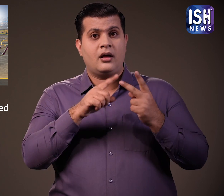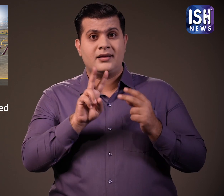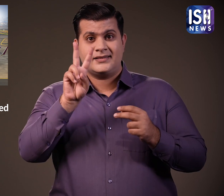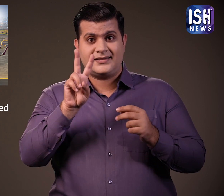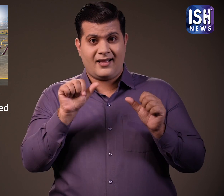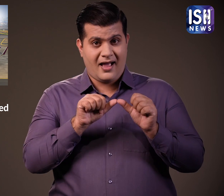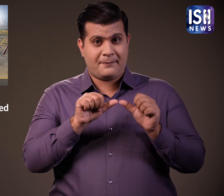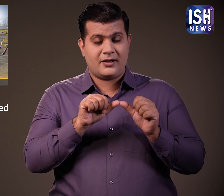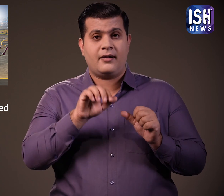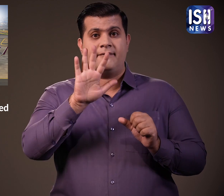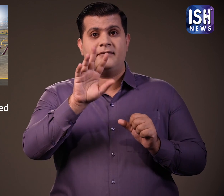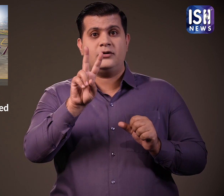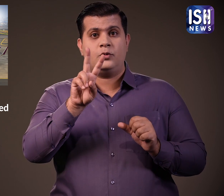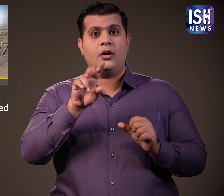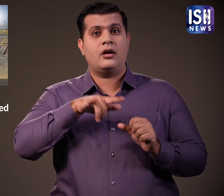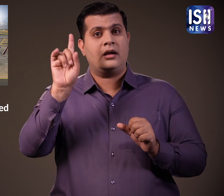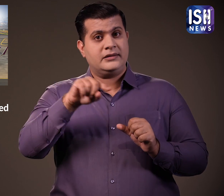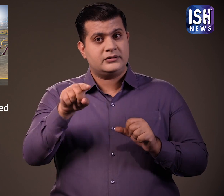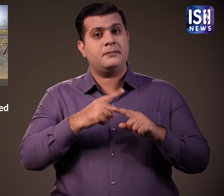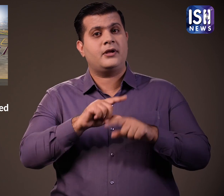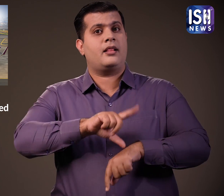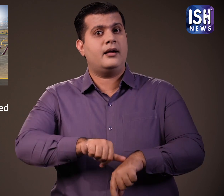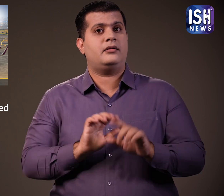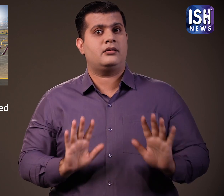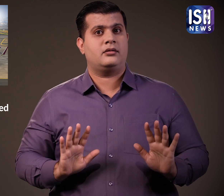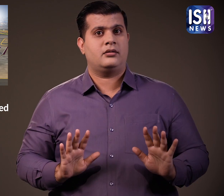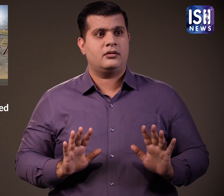On 2nd of April, 52 flights were cancelled and delayed.